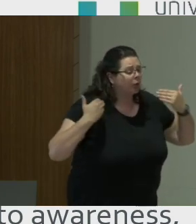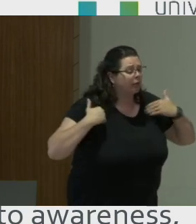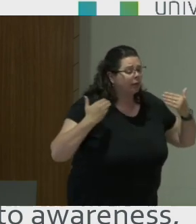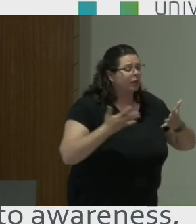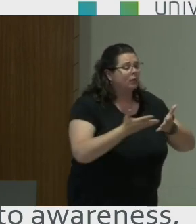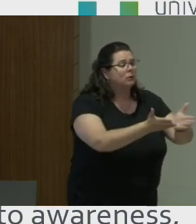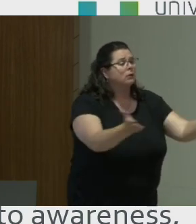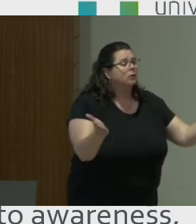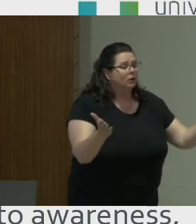so-called normal children.